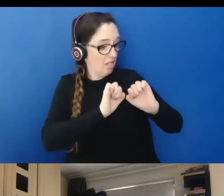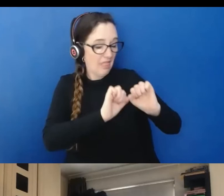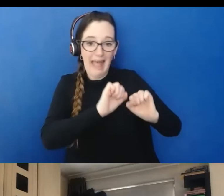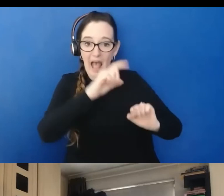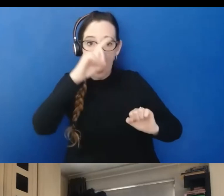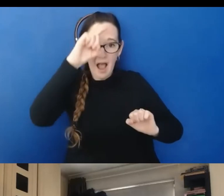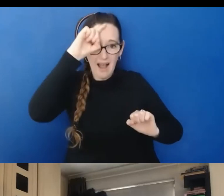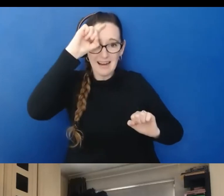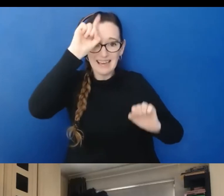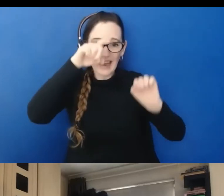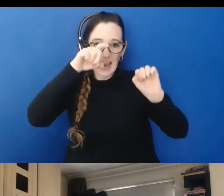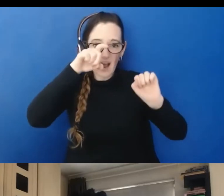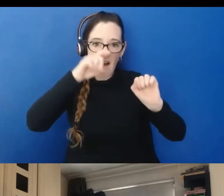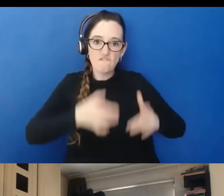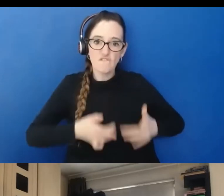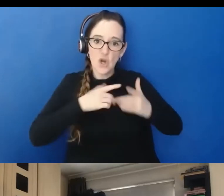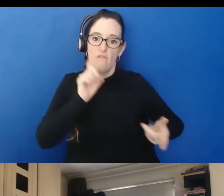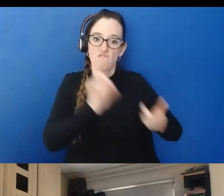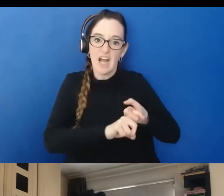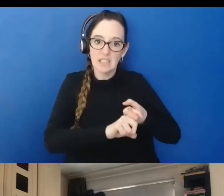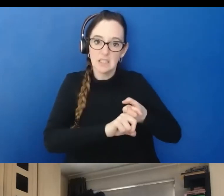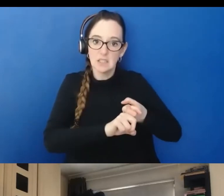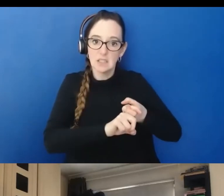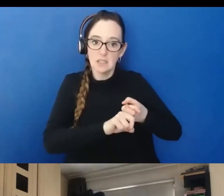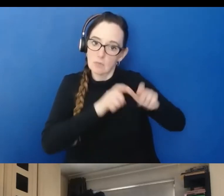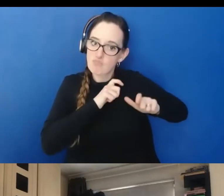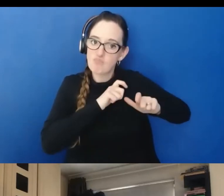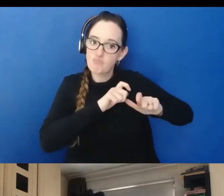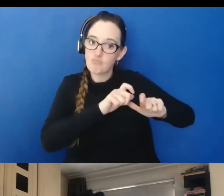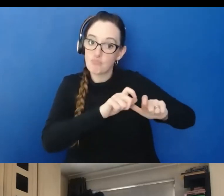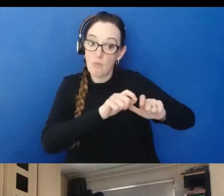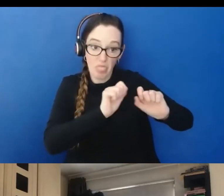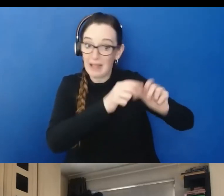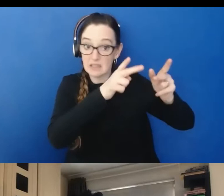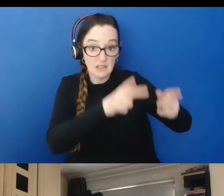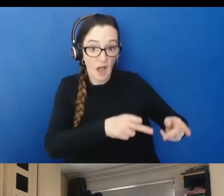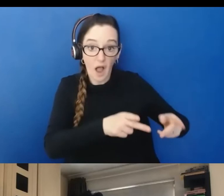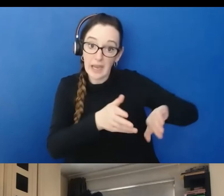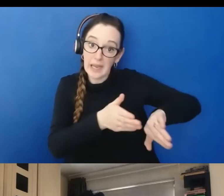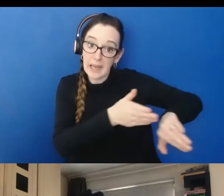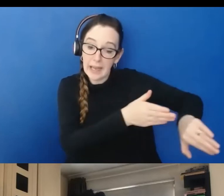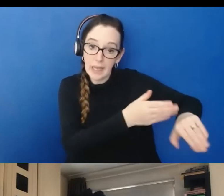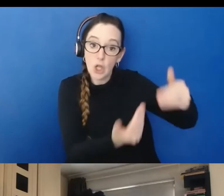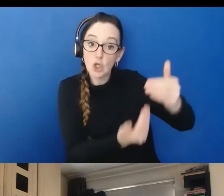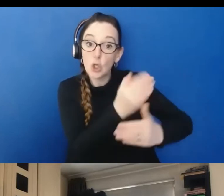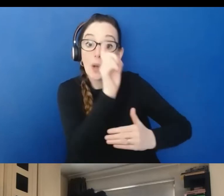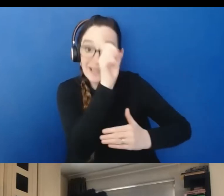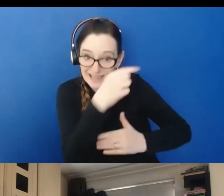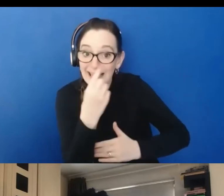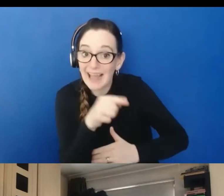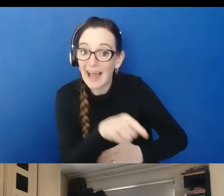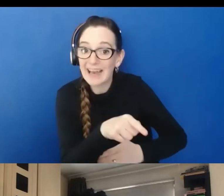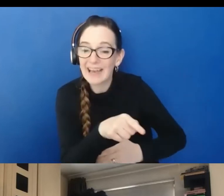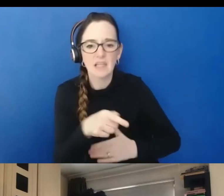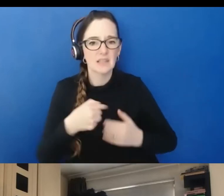And so, I think that in my life I will probably not see huge dramatic revolutionary changes.